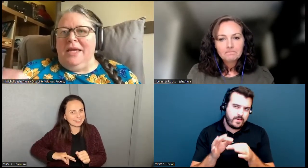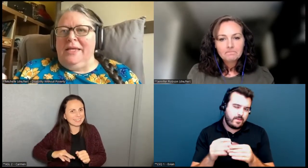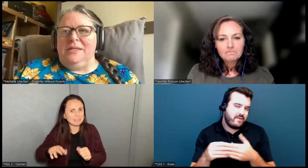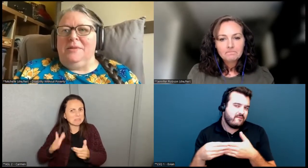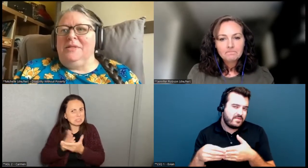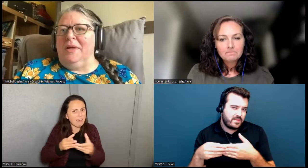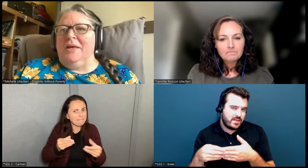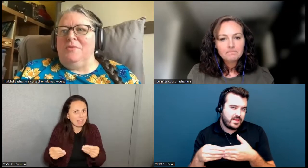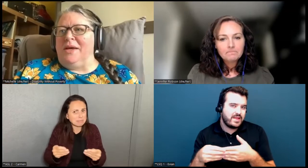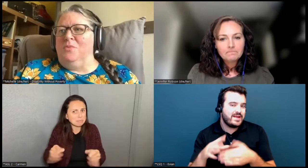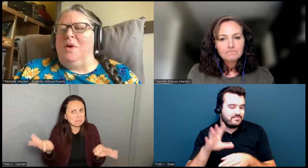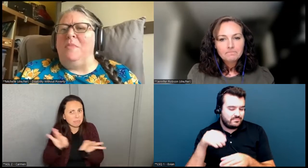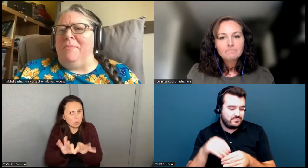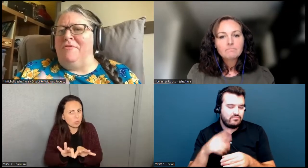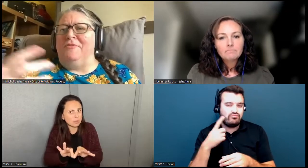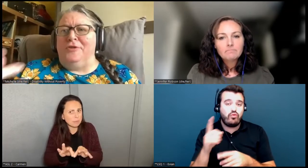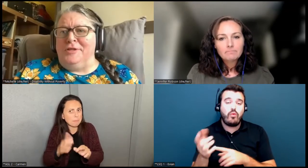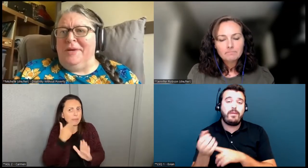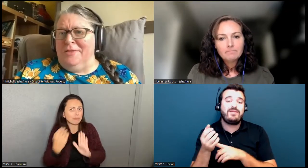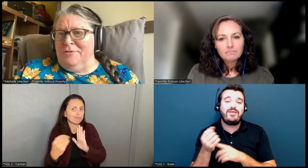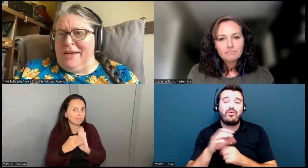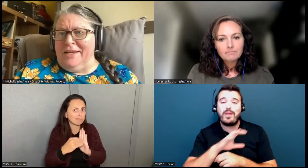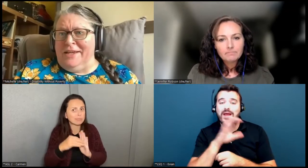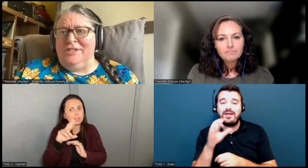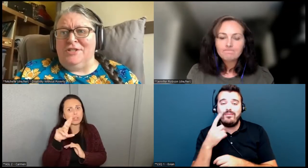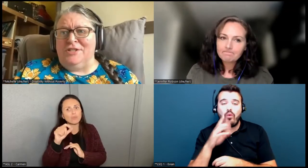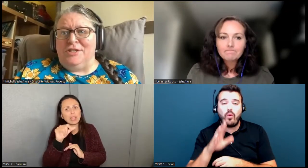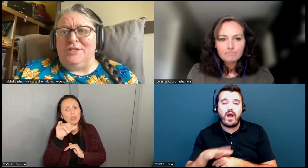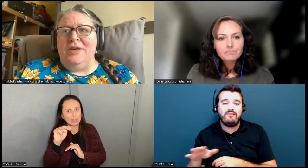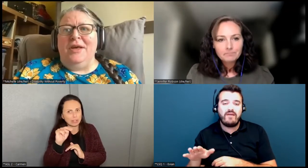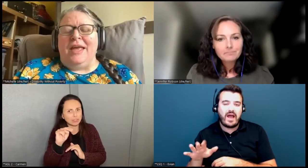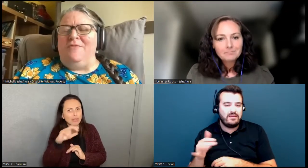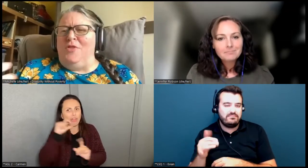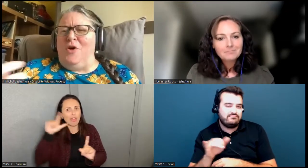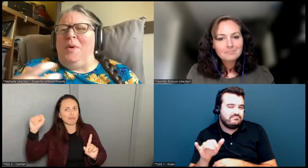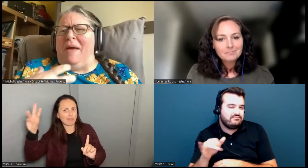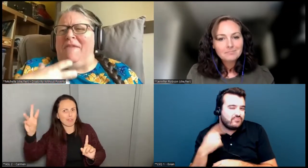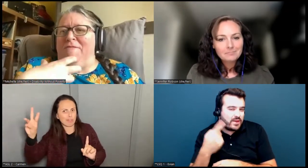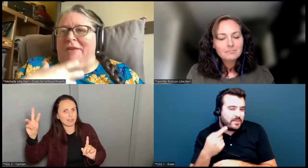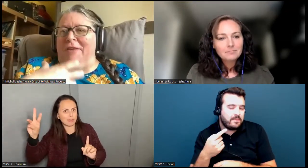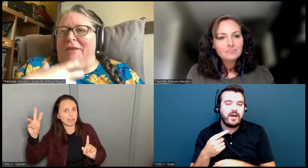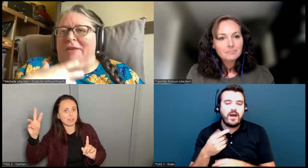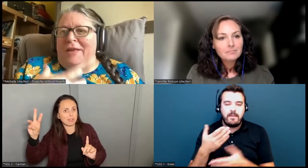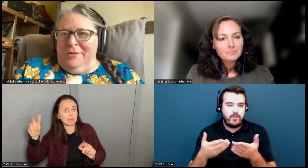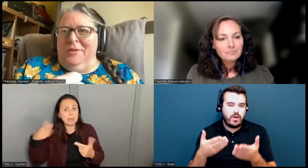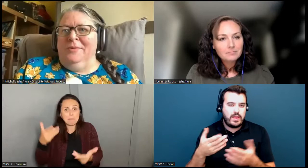NEED TO BE IN THE -- WE MAY PREFER TO BE IN THE REGULATIONS. EVEN THOUGH WE MAY FEEL WE